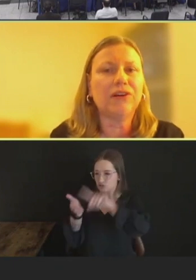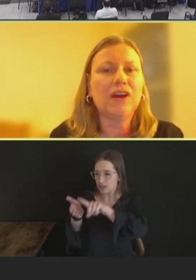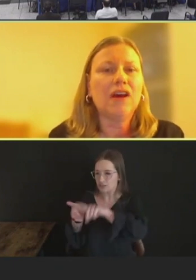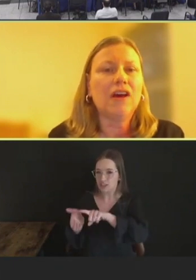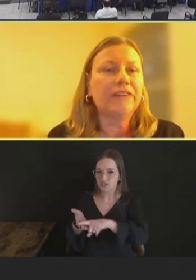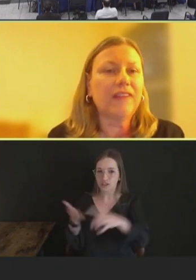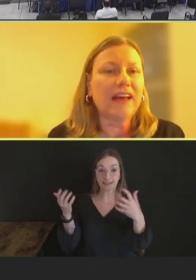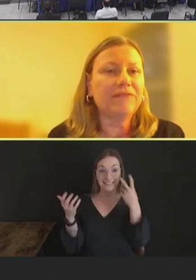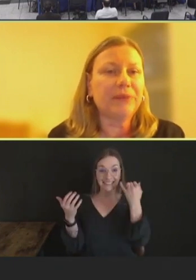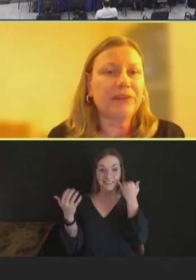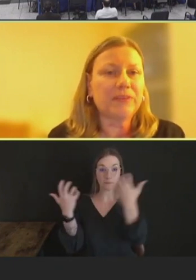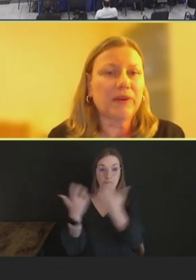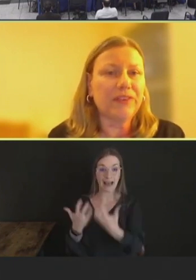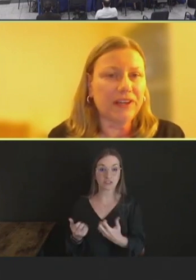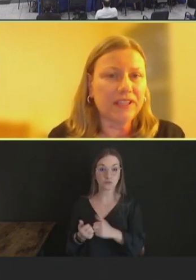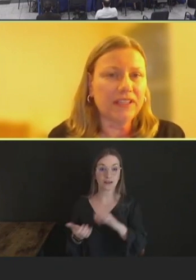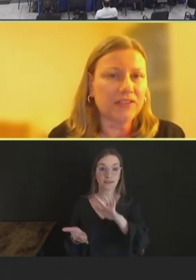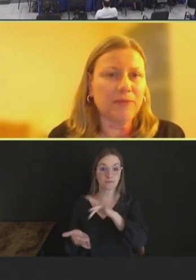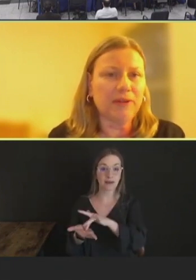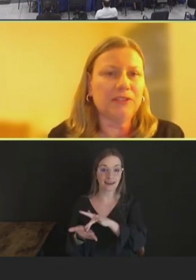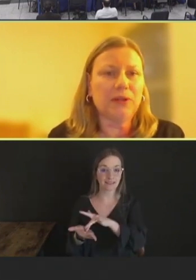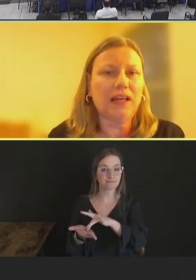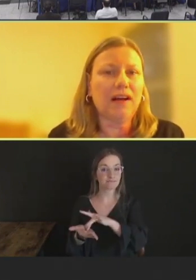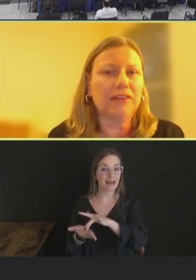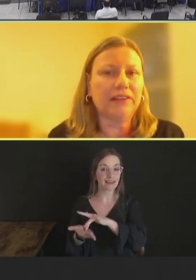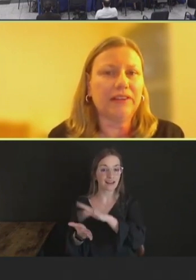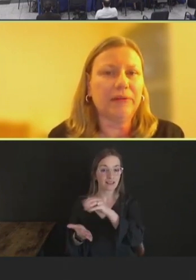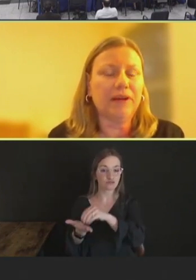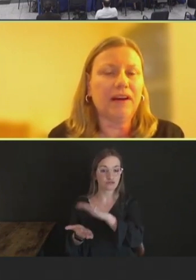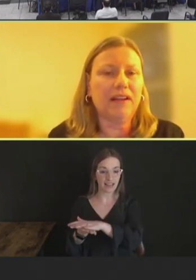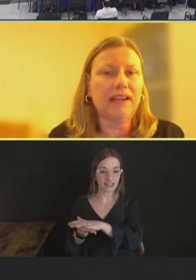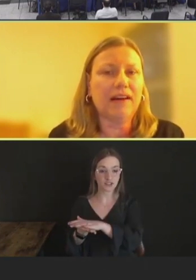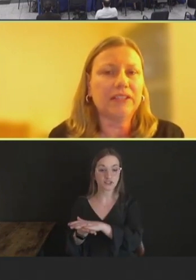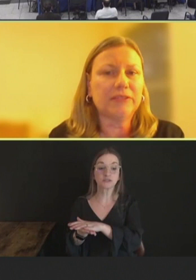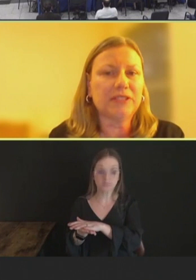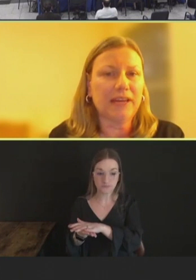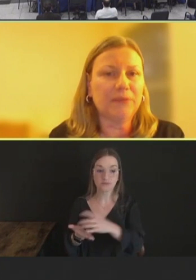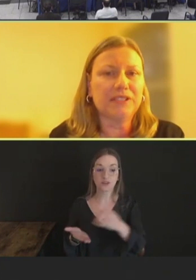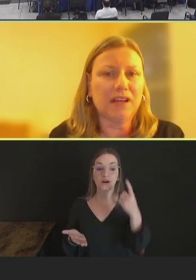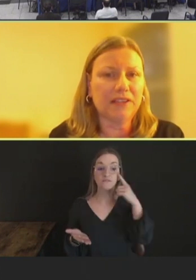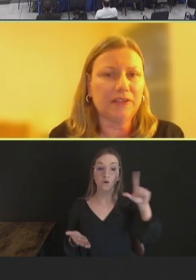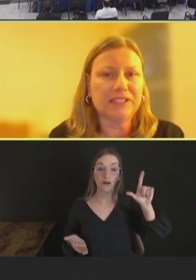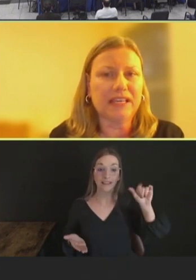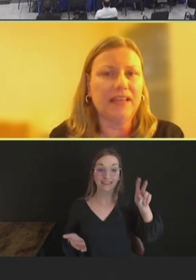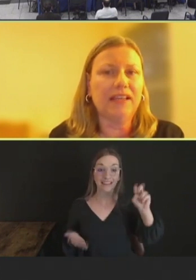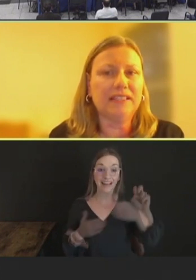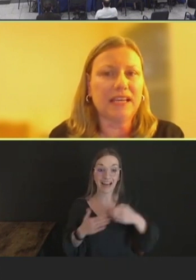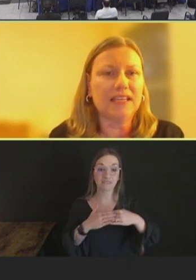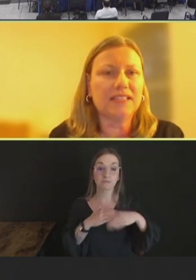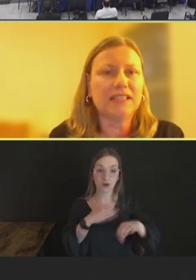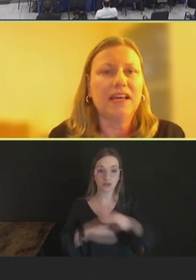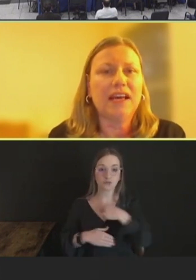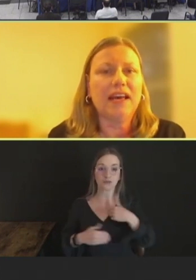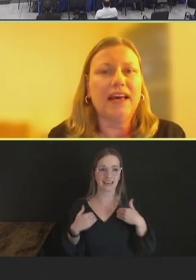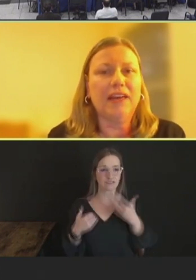So, for live bursts, we have very good agreement between the algorithm on outcome type, it's 100 percent and date.